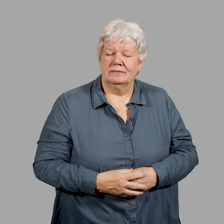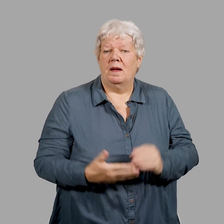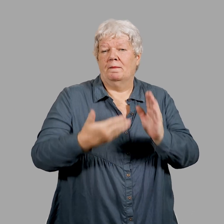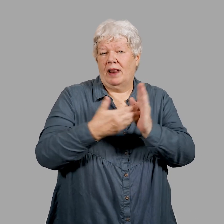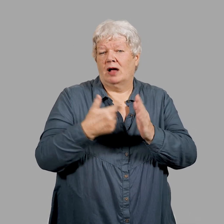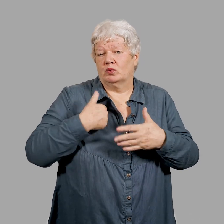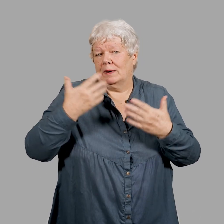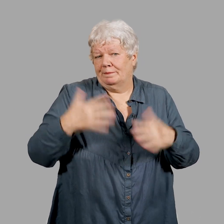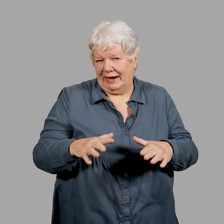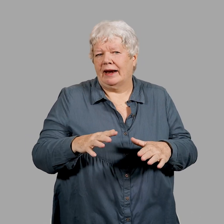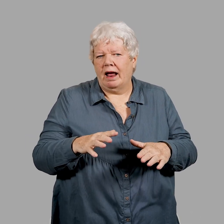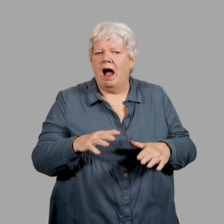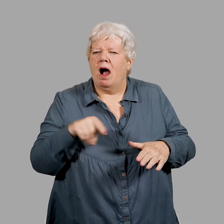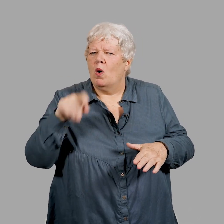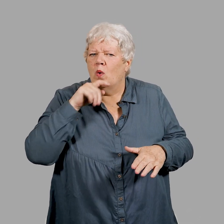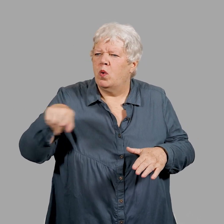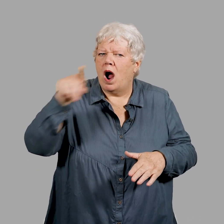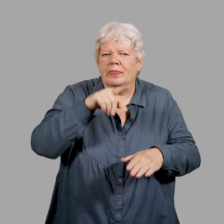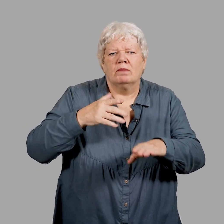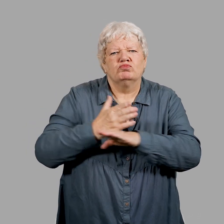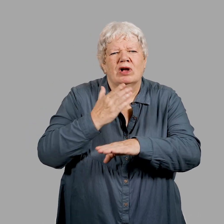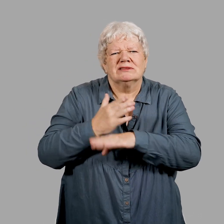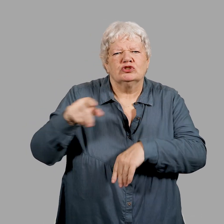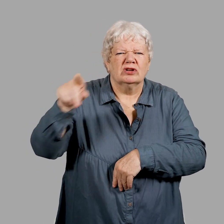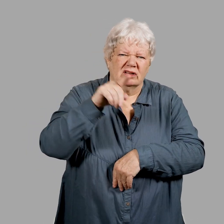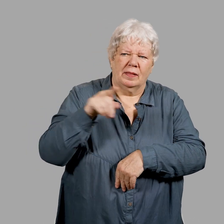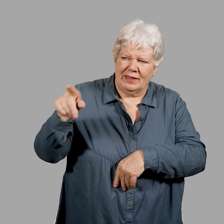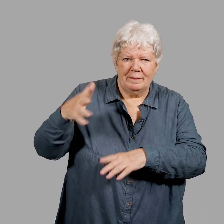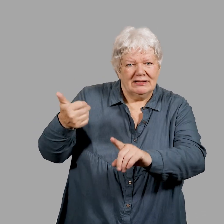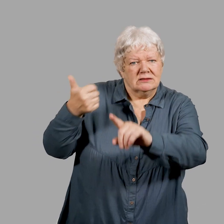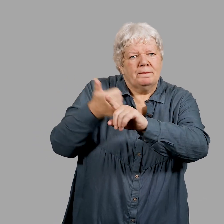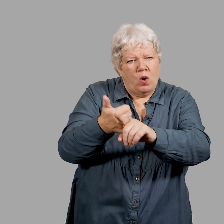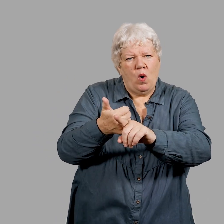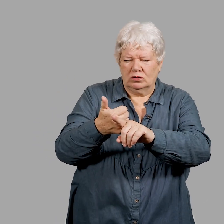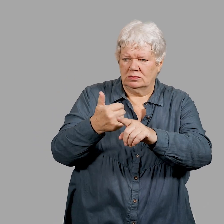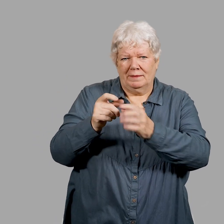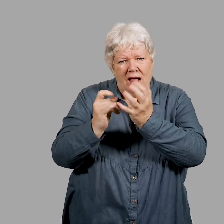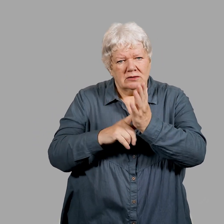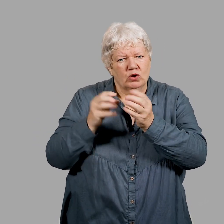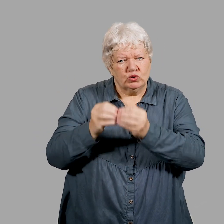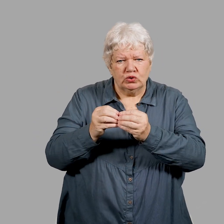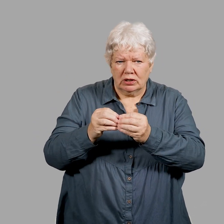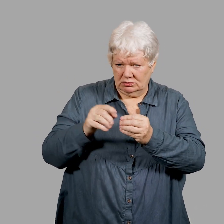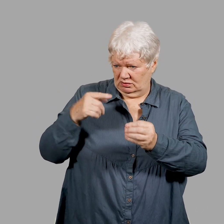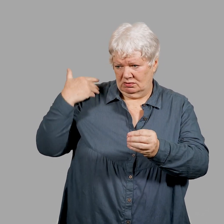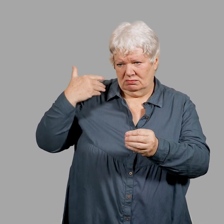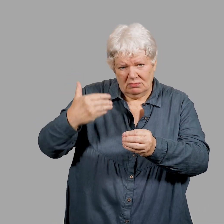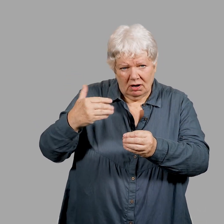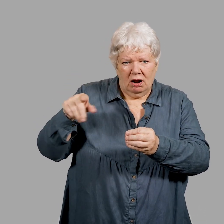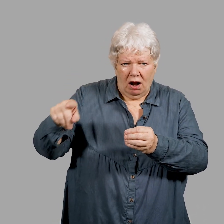We have also been able to draw on the experience of practitioner colleagues who supported BSL students during the lifetime of our previous plan